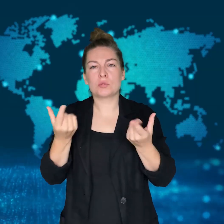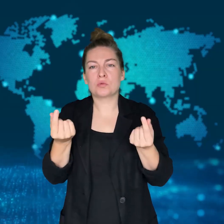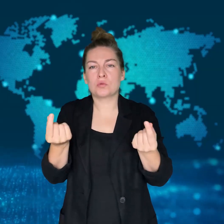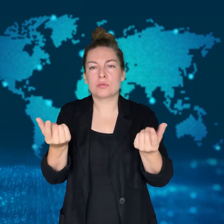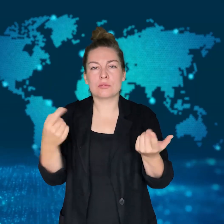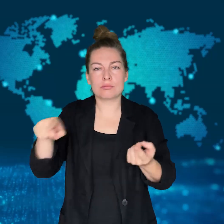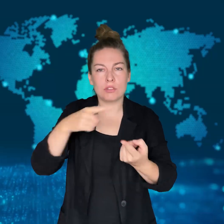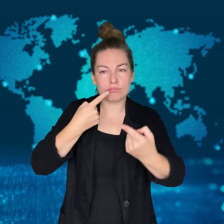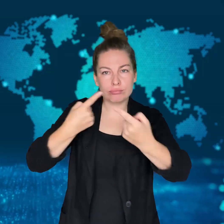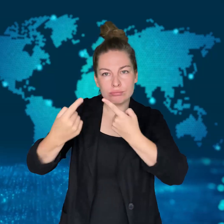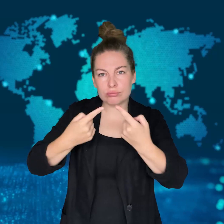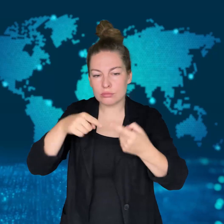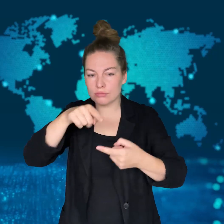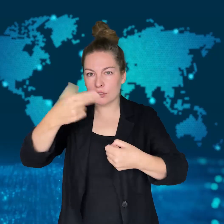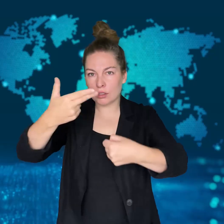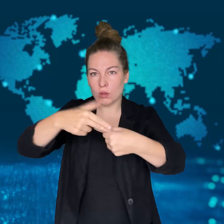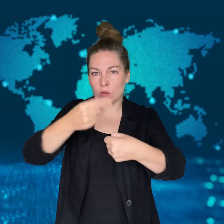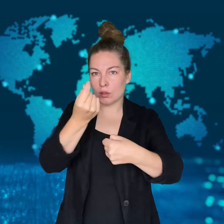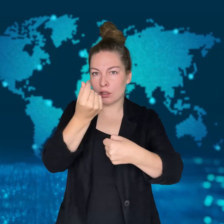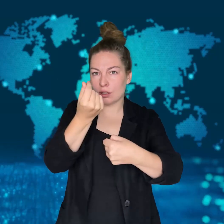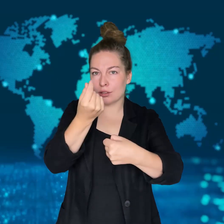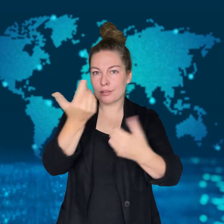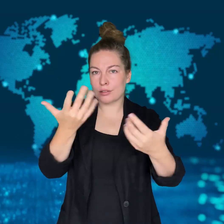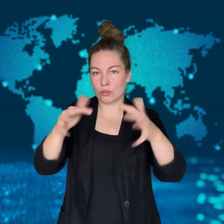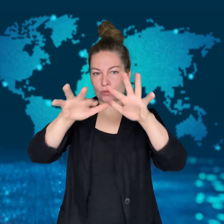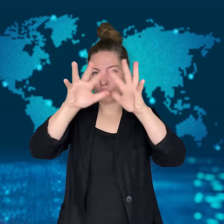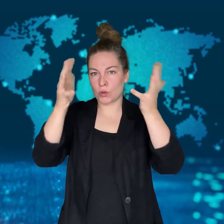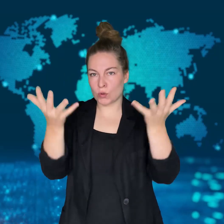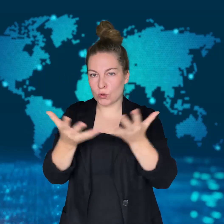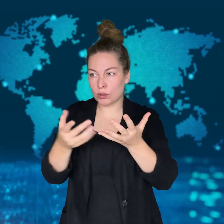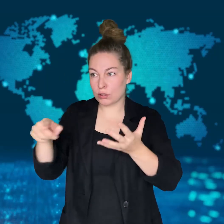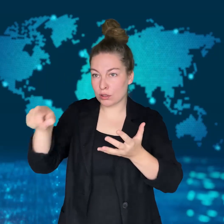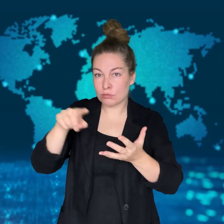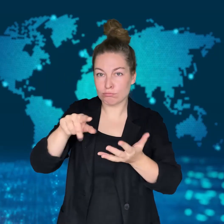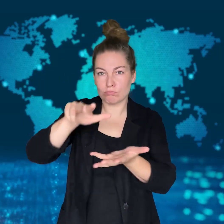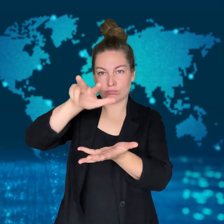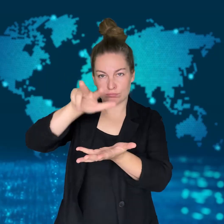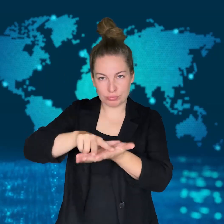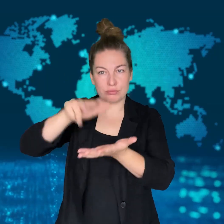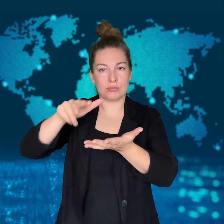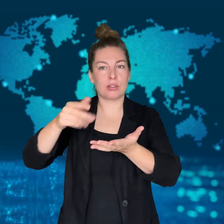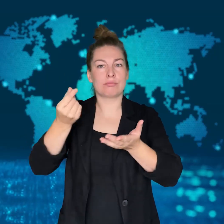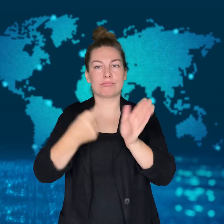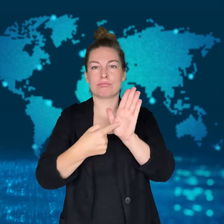One spokesman for the group reported that the demand